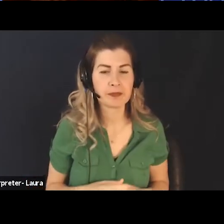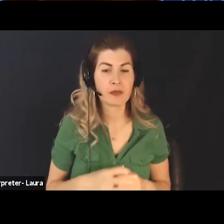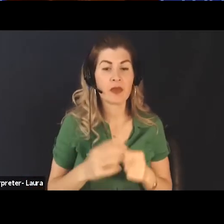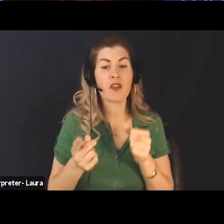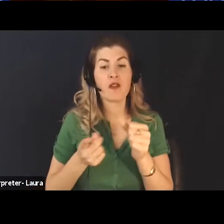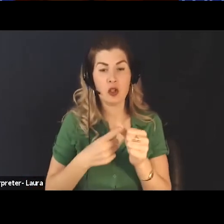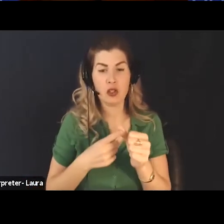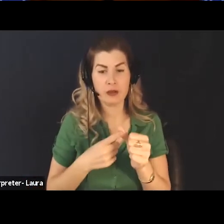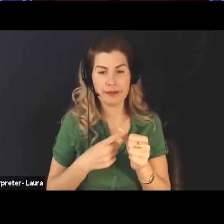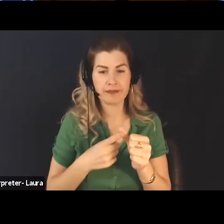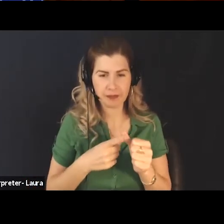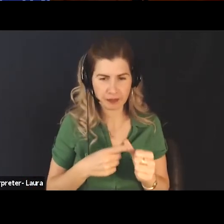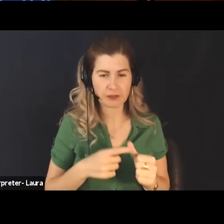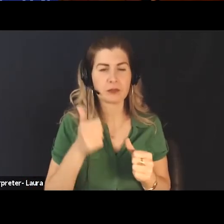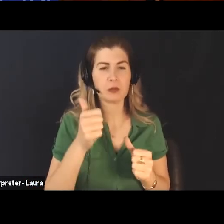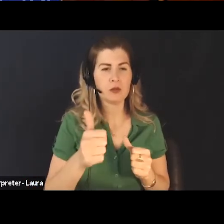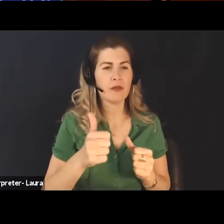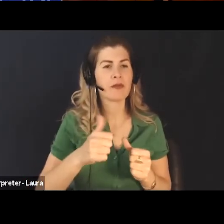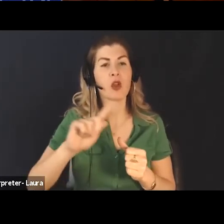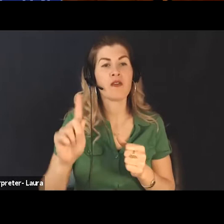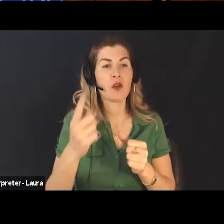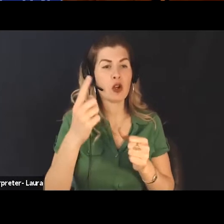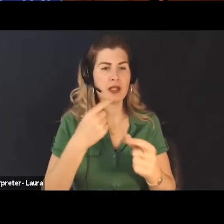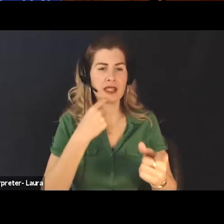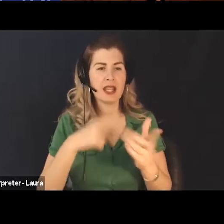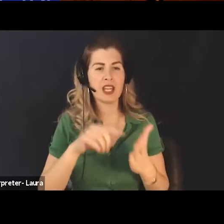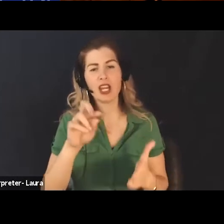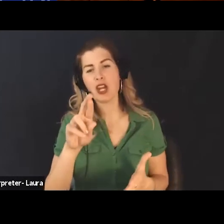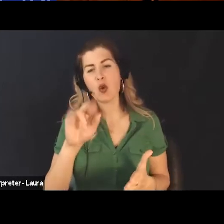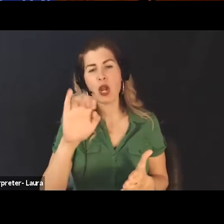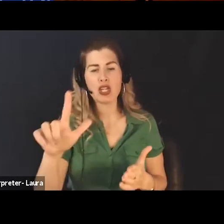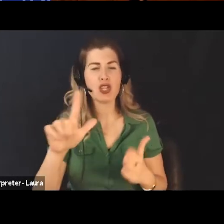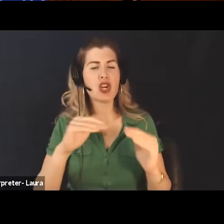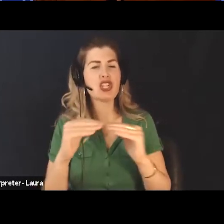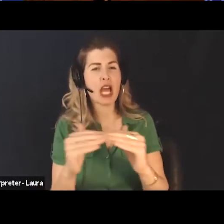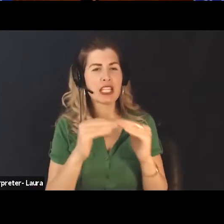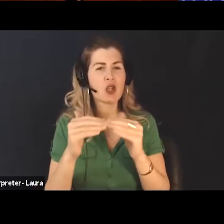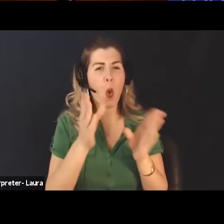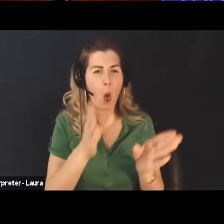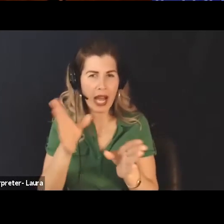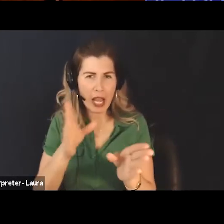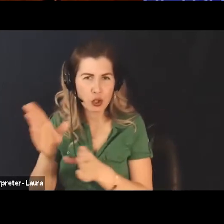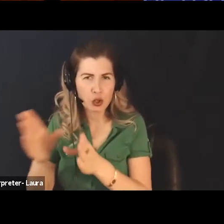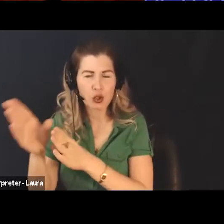a coalition of community groups, including racial justice organizers and tech worker organizers came together to subject surveillance,